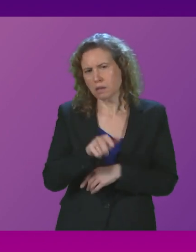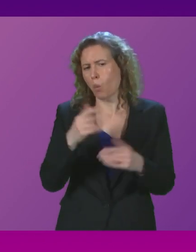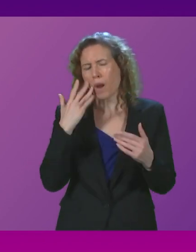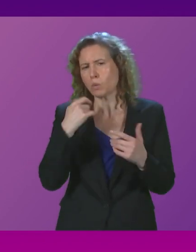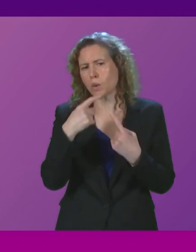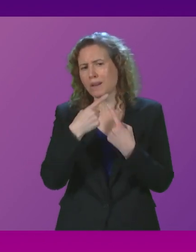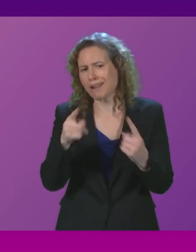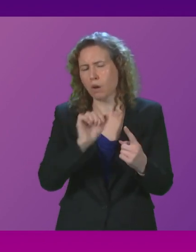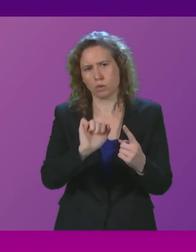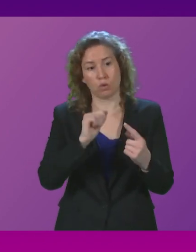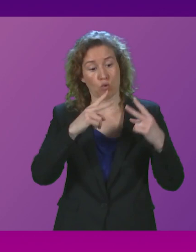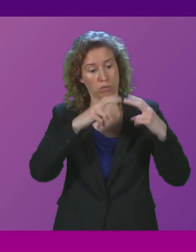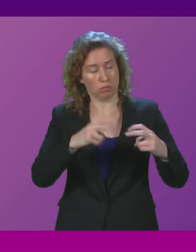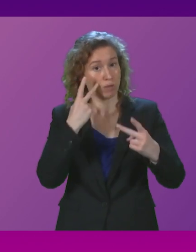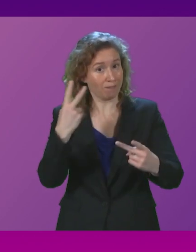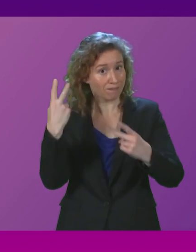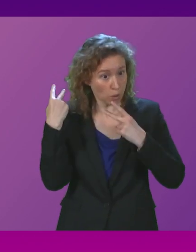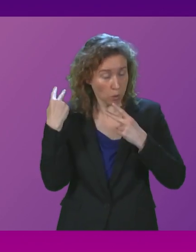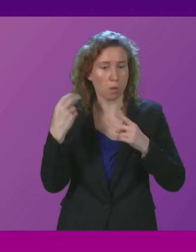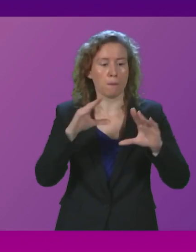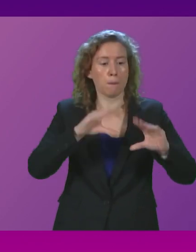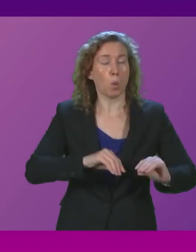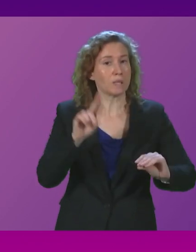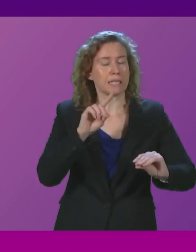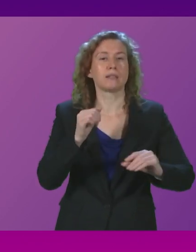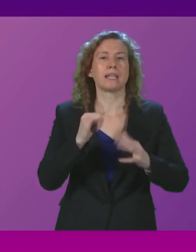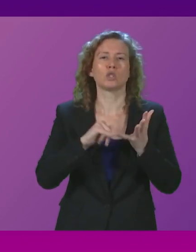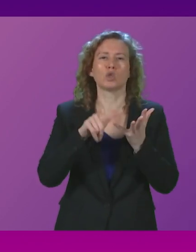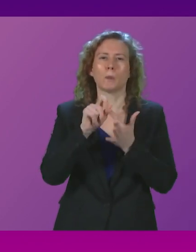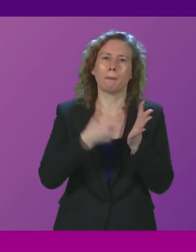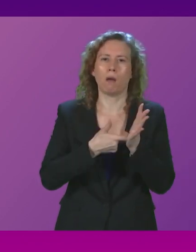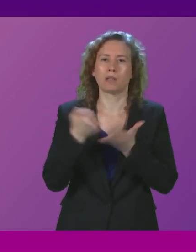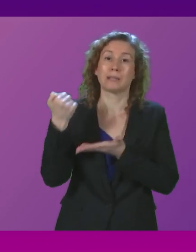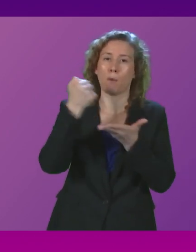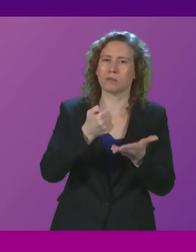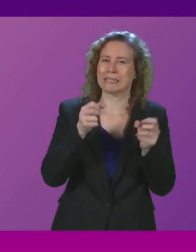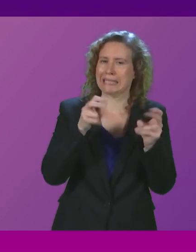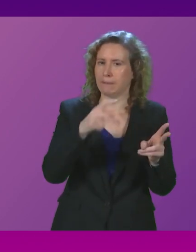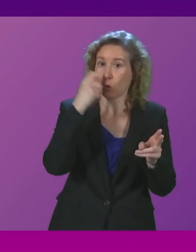review into the pausing of the supersponsor scheme for Ukrainian refugees coming to Scotland.